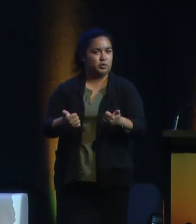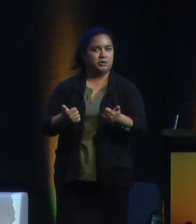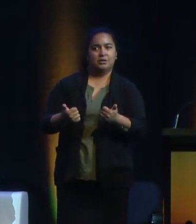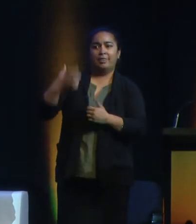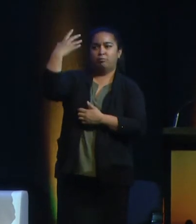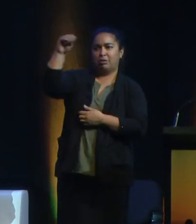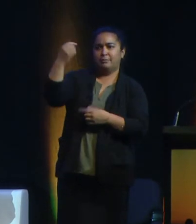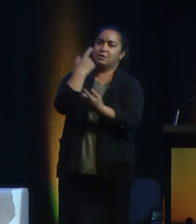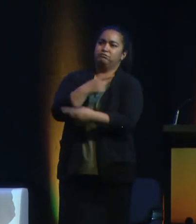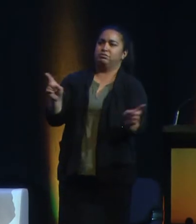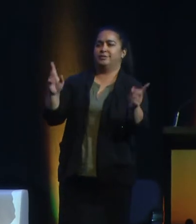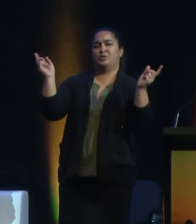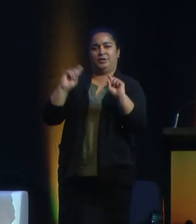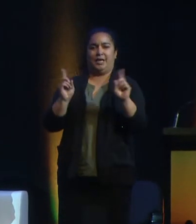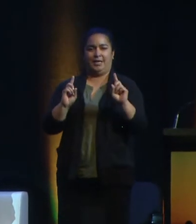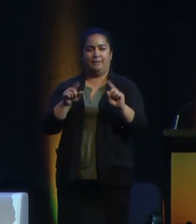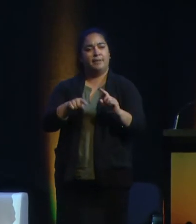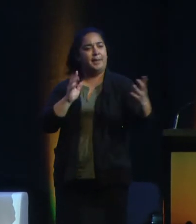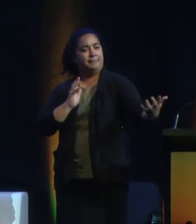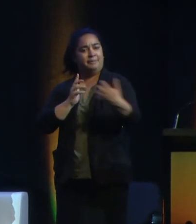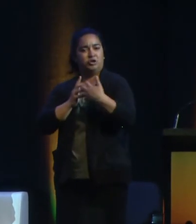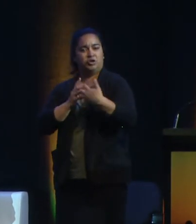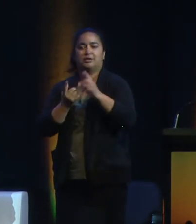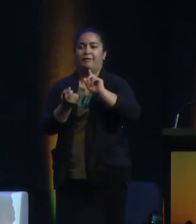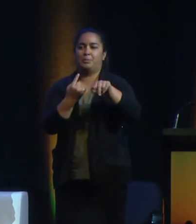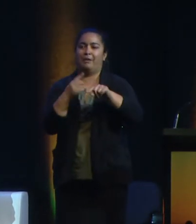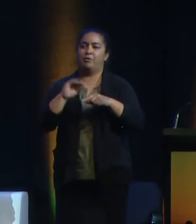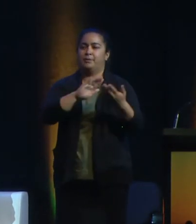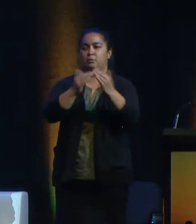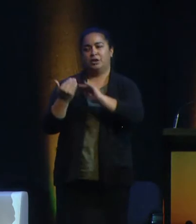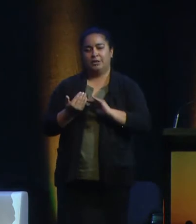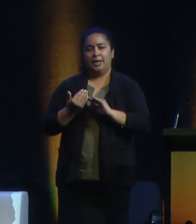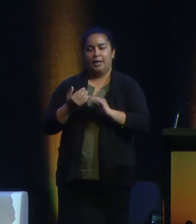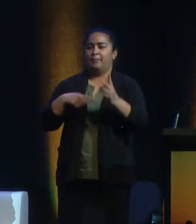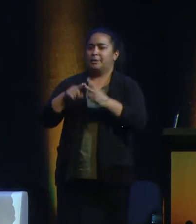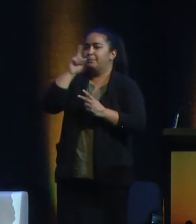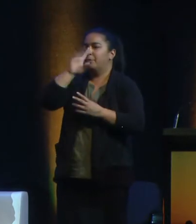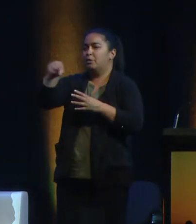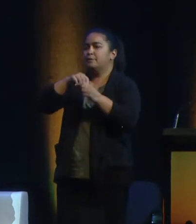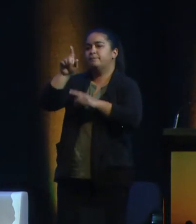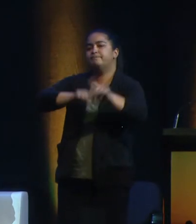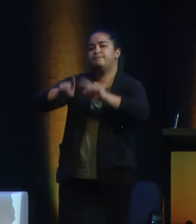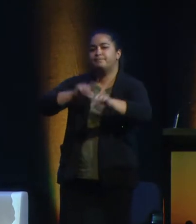today because that matches overwhelming feedback from the people who attended our hui.